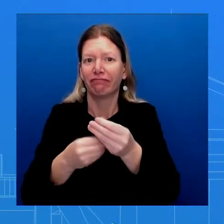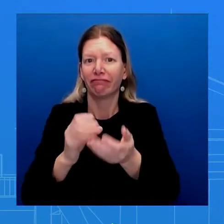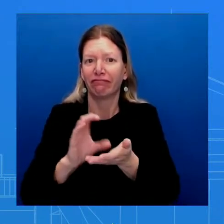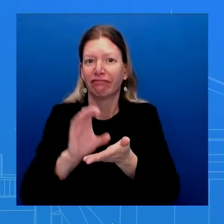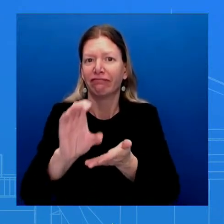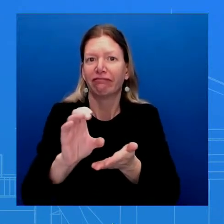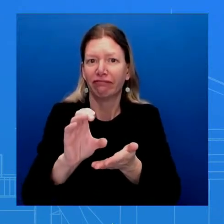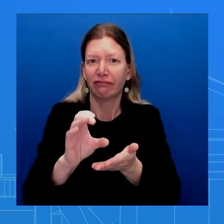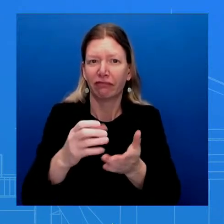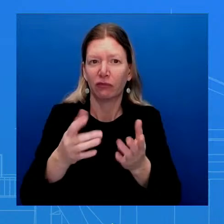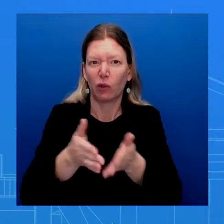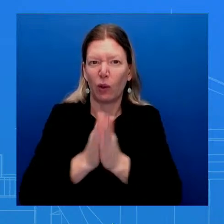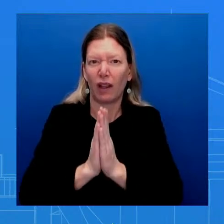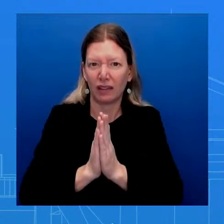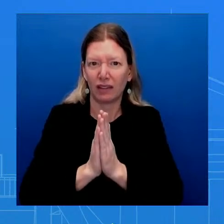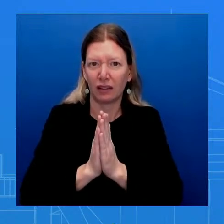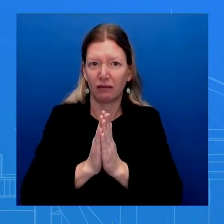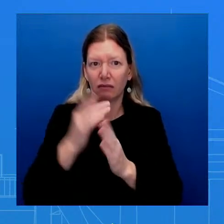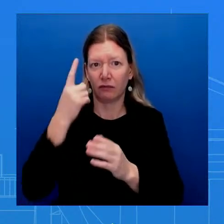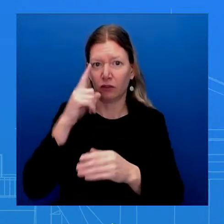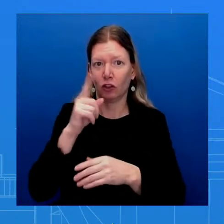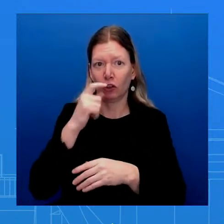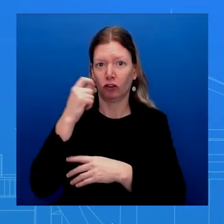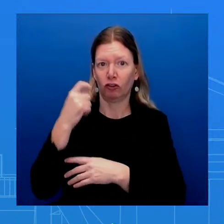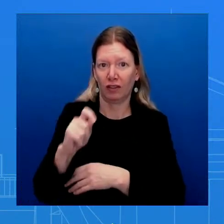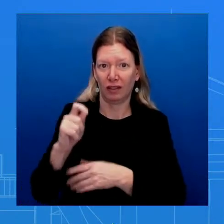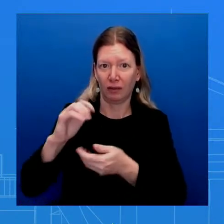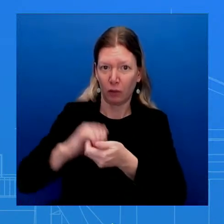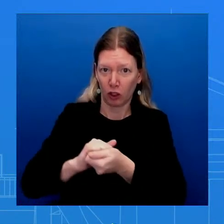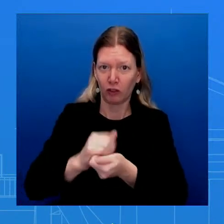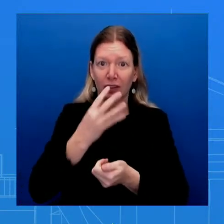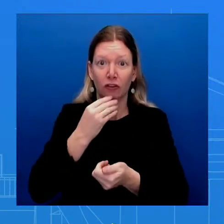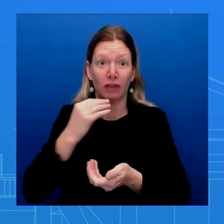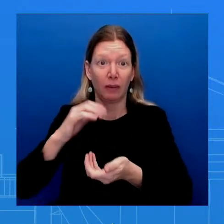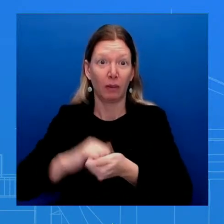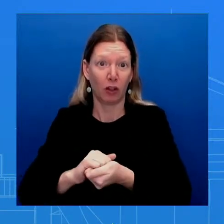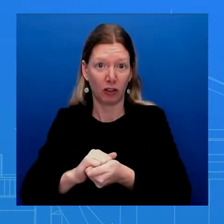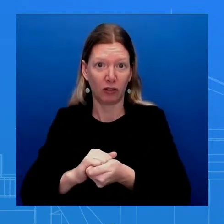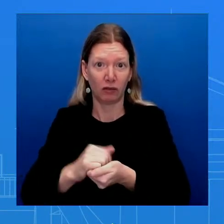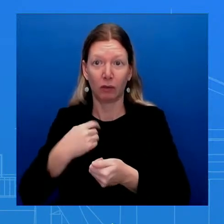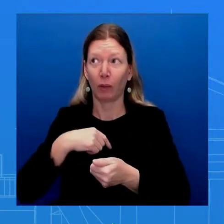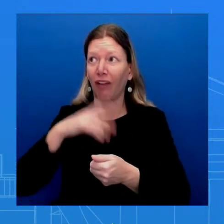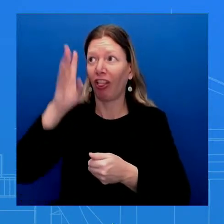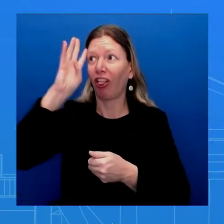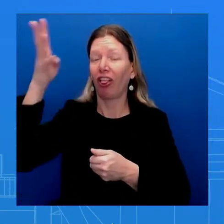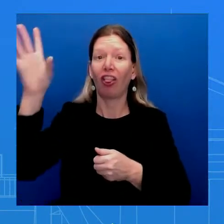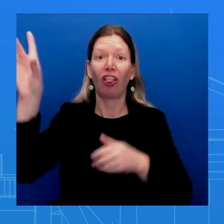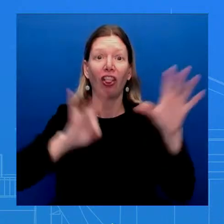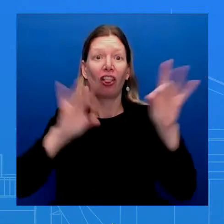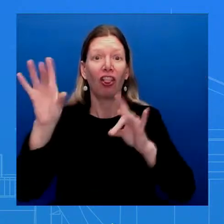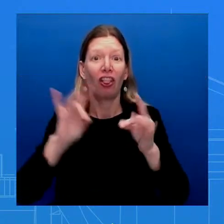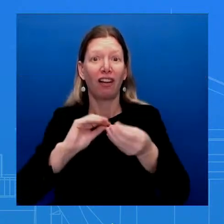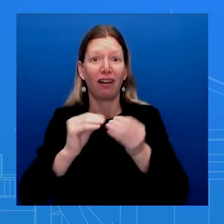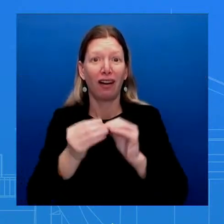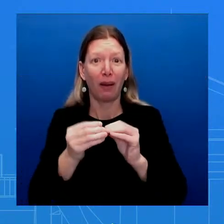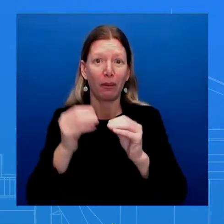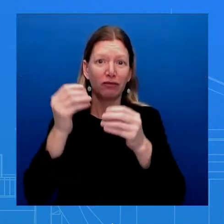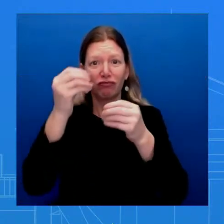It was very much in keeping with what our partners have told us they need for the coming months. And in both cases,